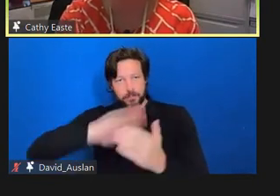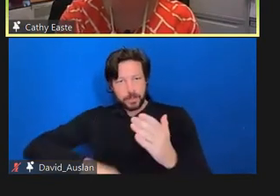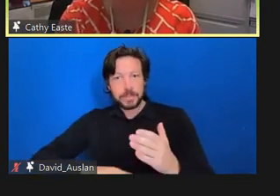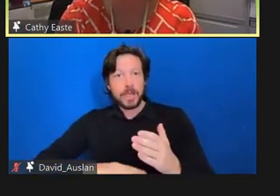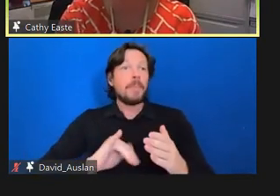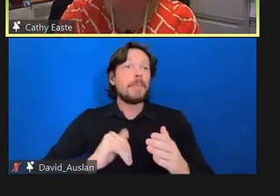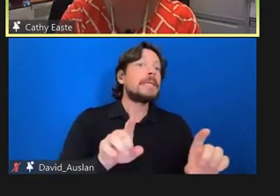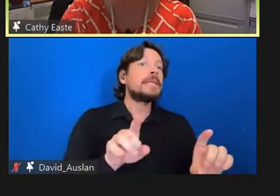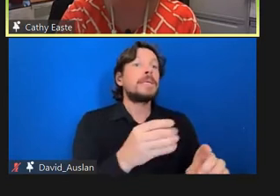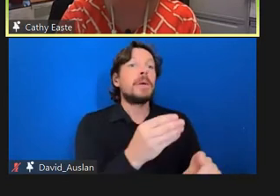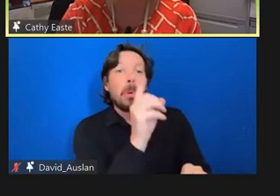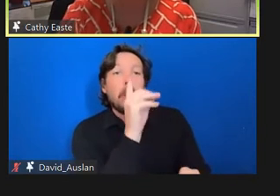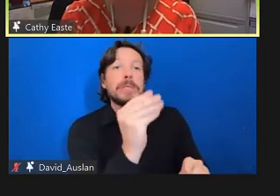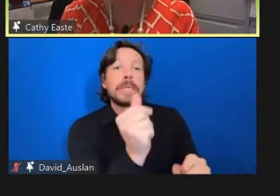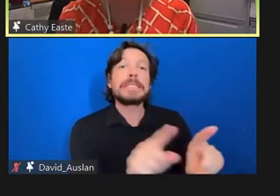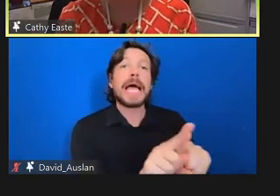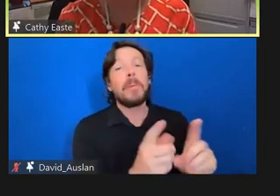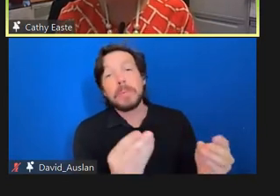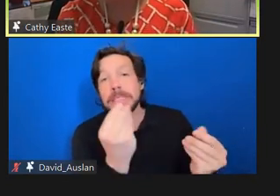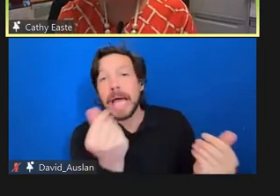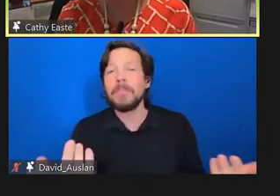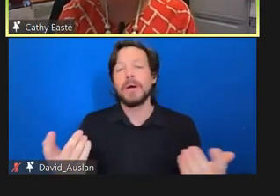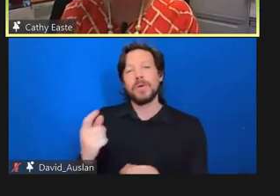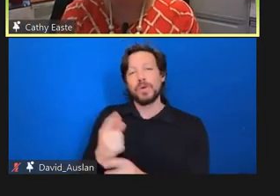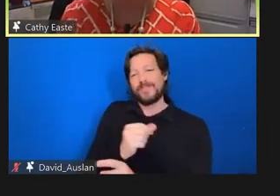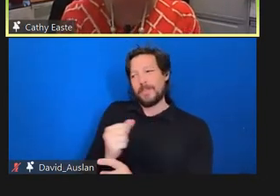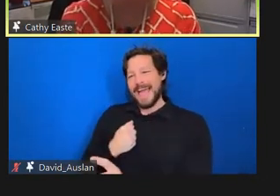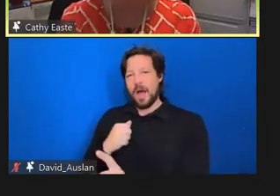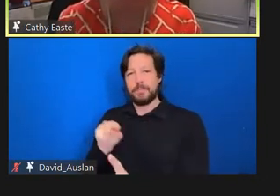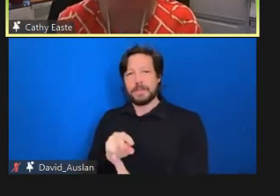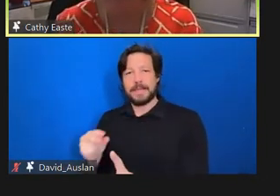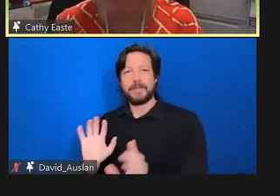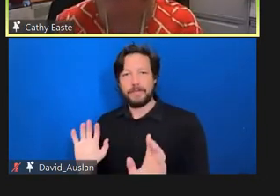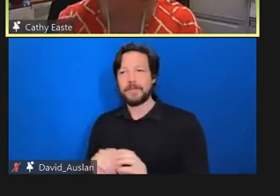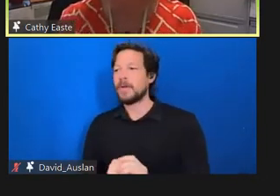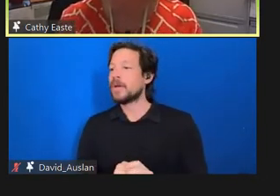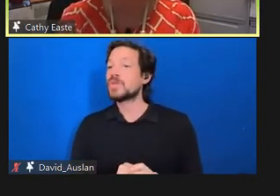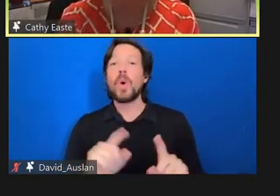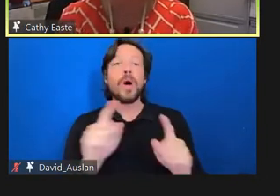what we are talking about. So what are we not covering today? I want to be very clear. We're